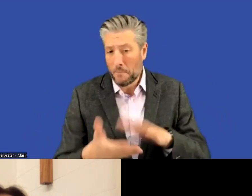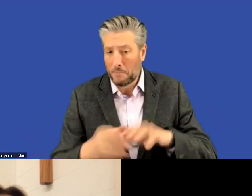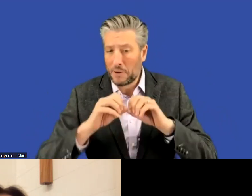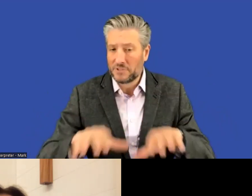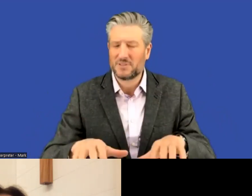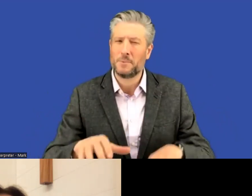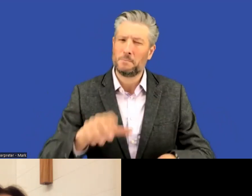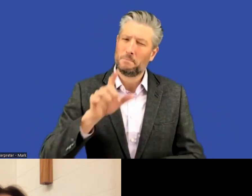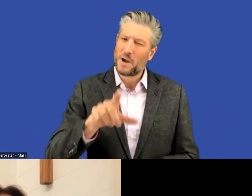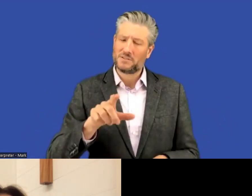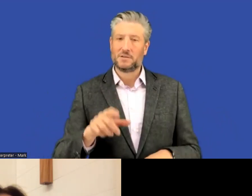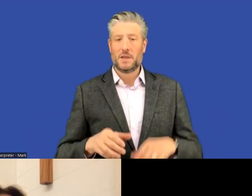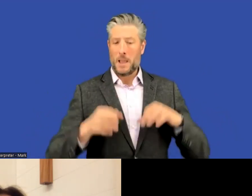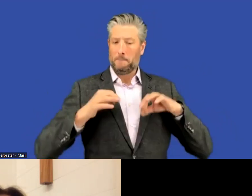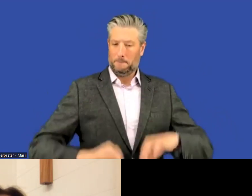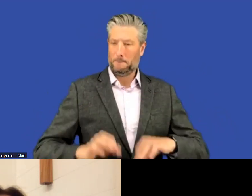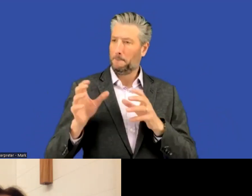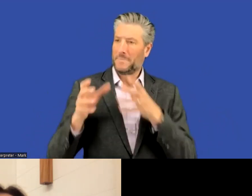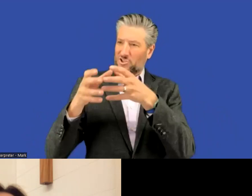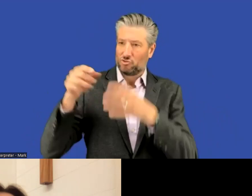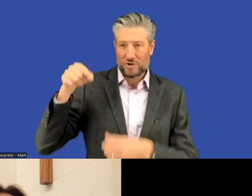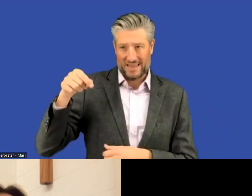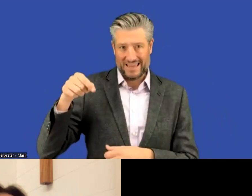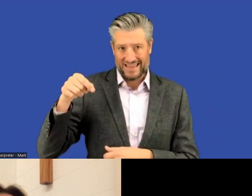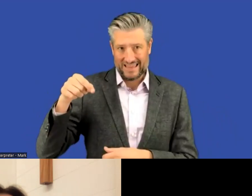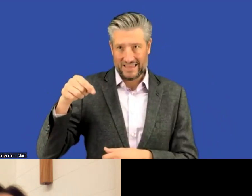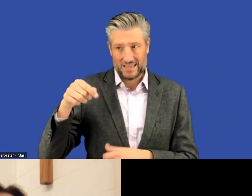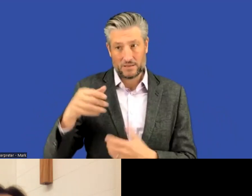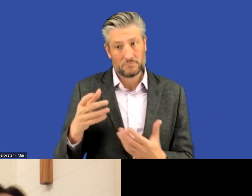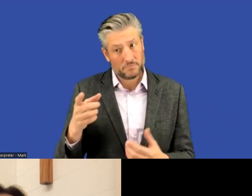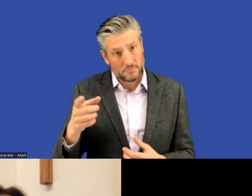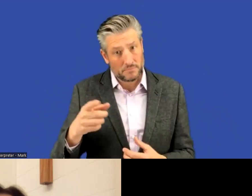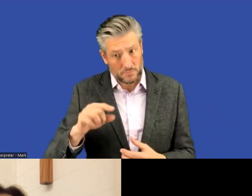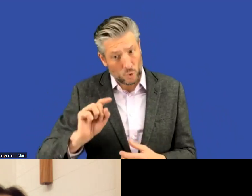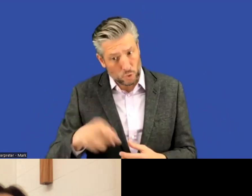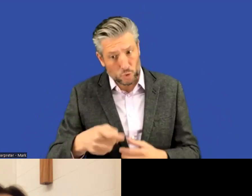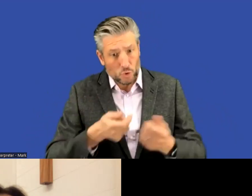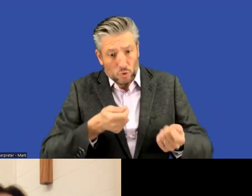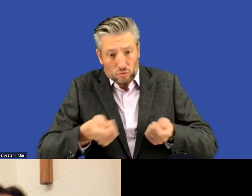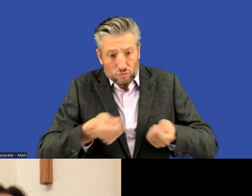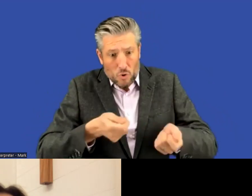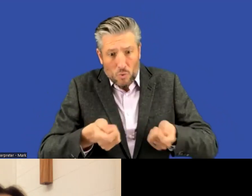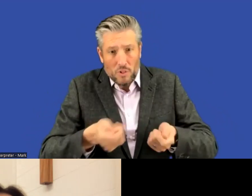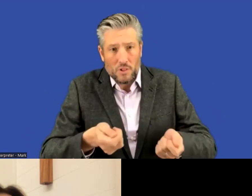have a ministry that's supposed to do the control, but no one is aware, in this ministry,